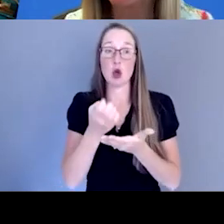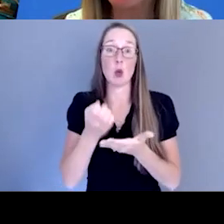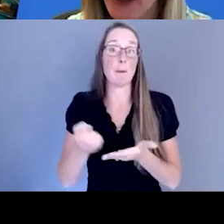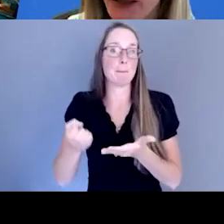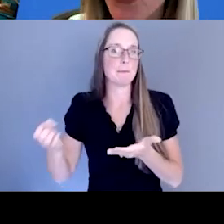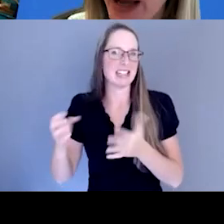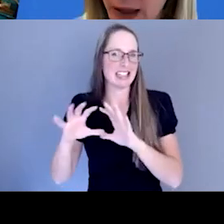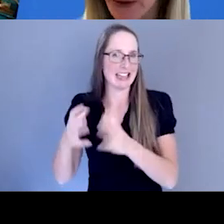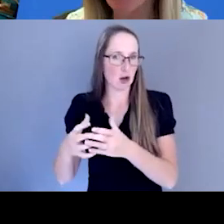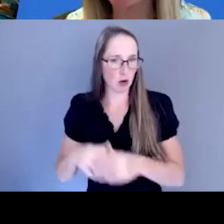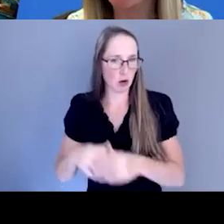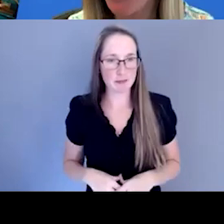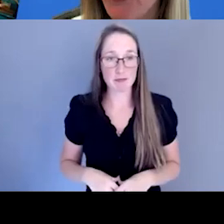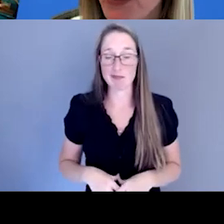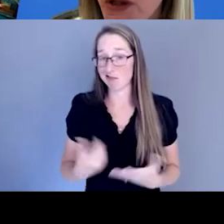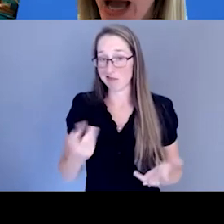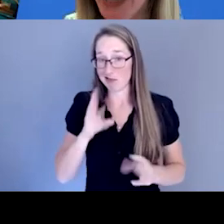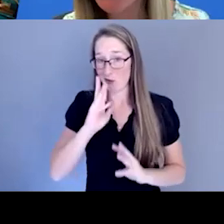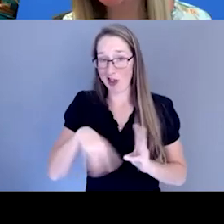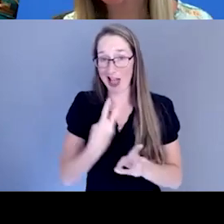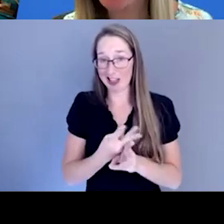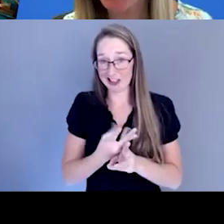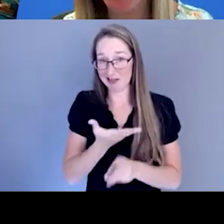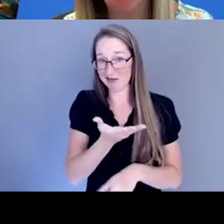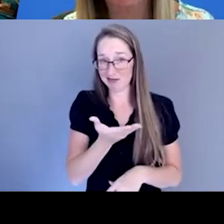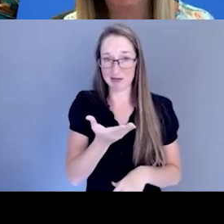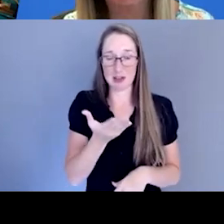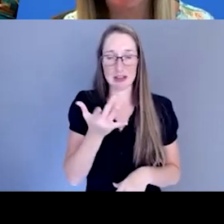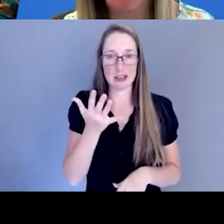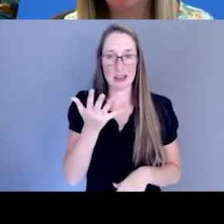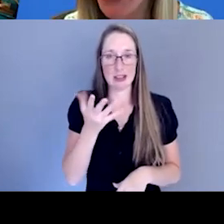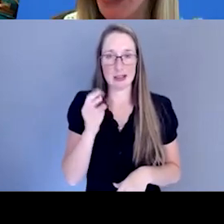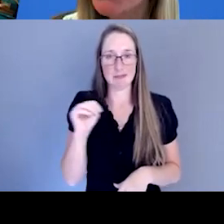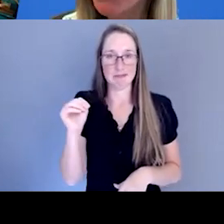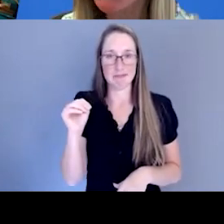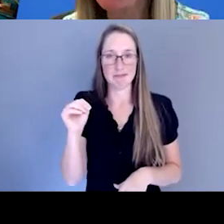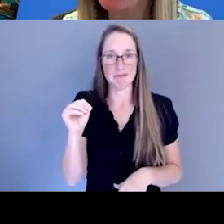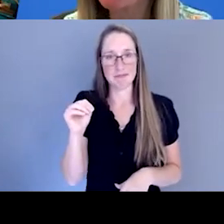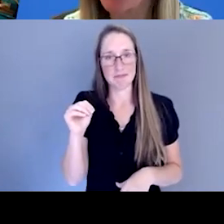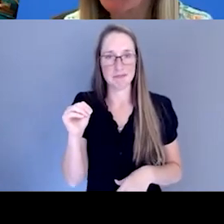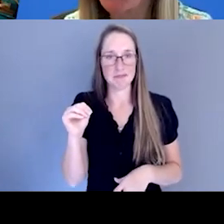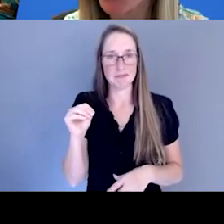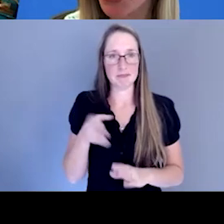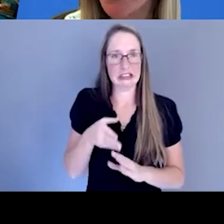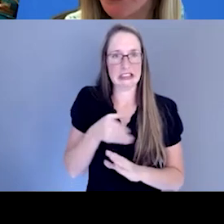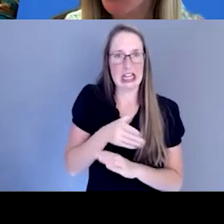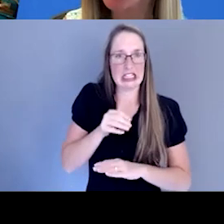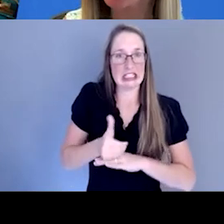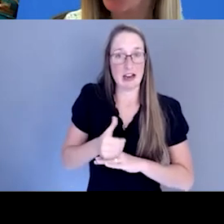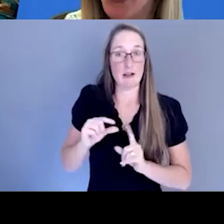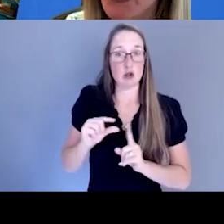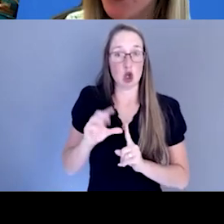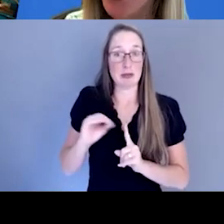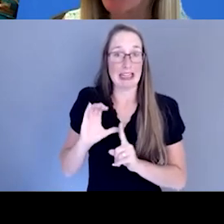In reality, in the last set of terms and conditions, we,